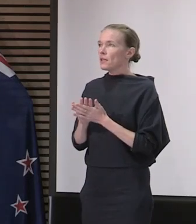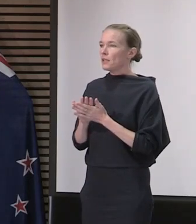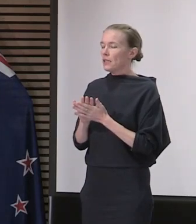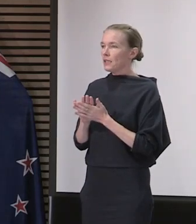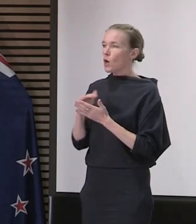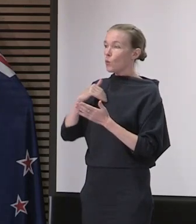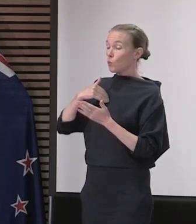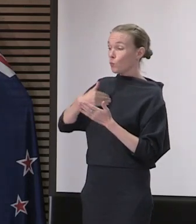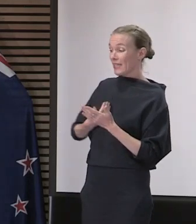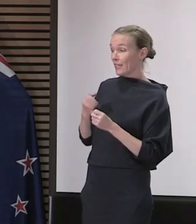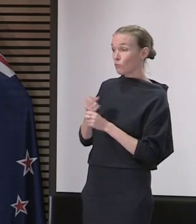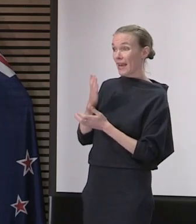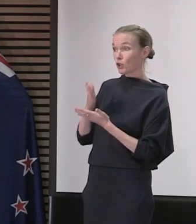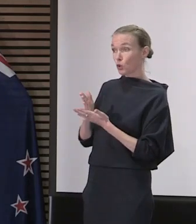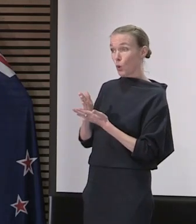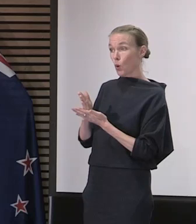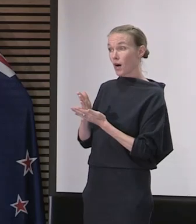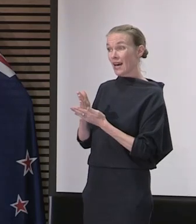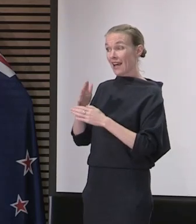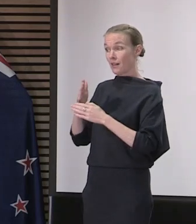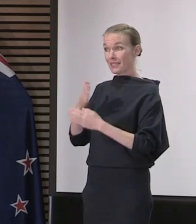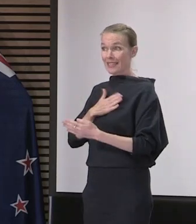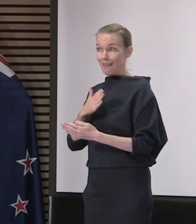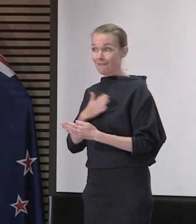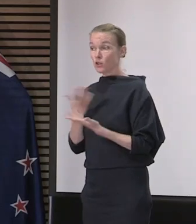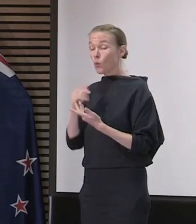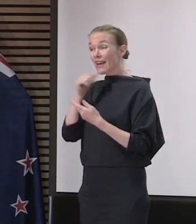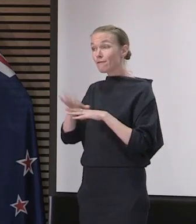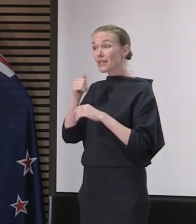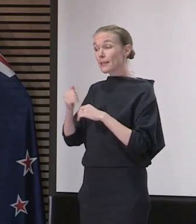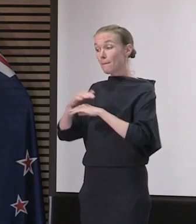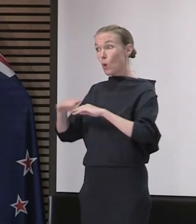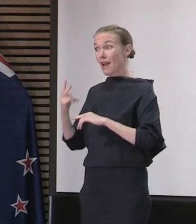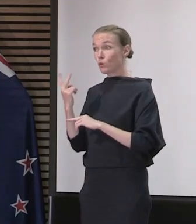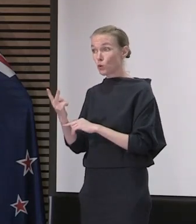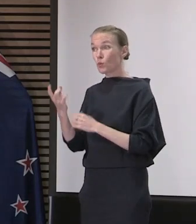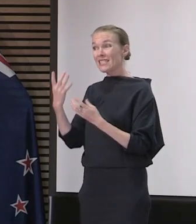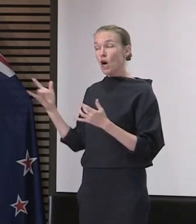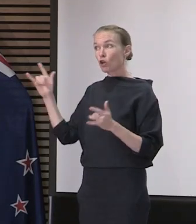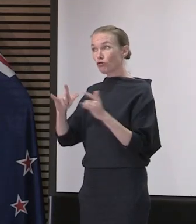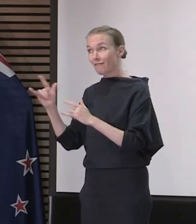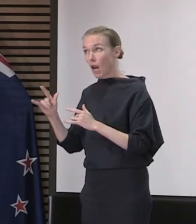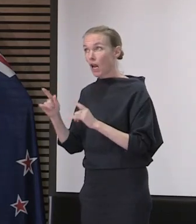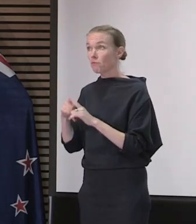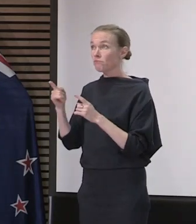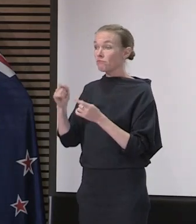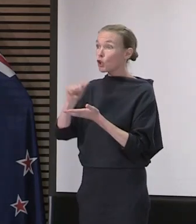applies to whether it is domestic travel or other elements of what we want to do